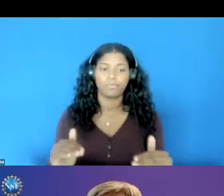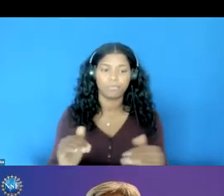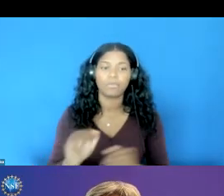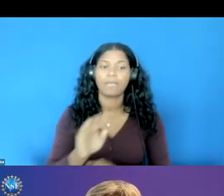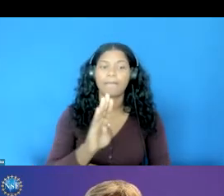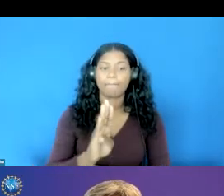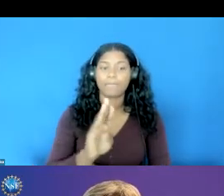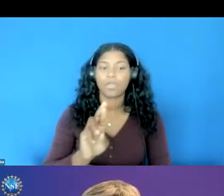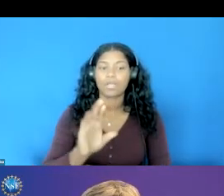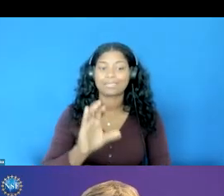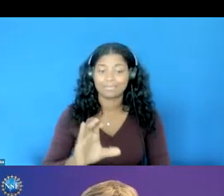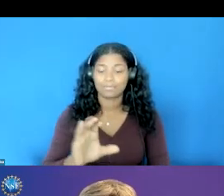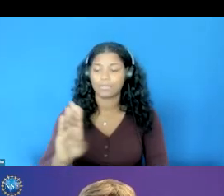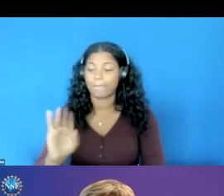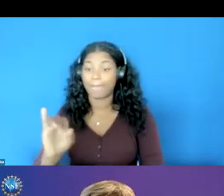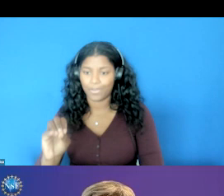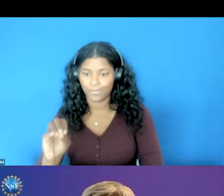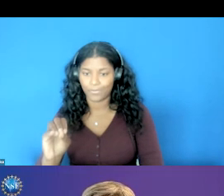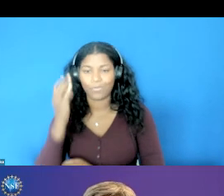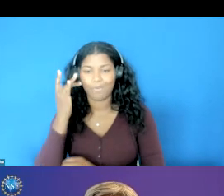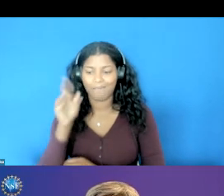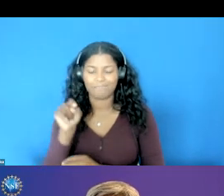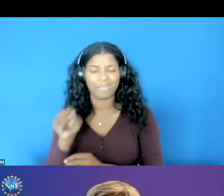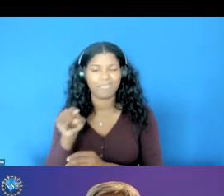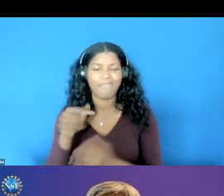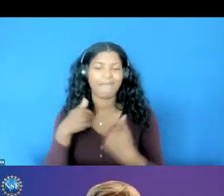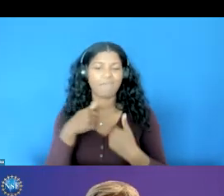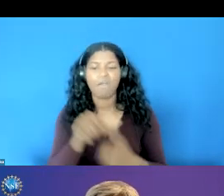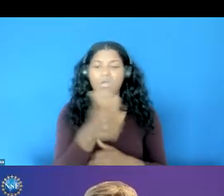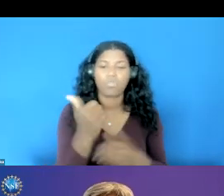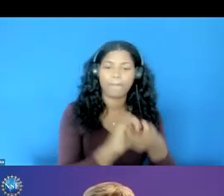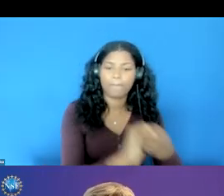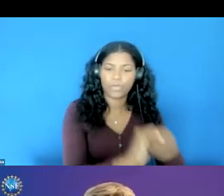And then in partnership with other BIO divisions DBI has also launched multiple new programs